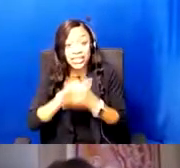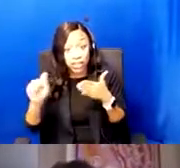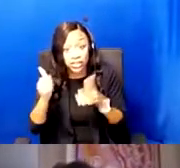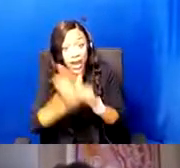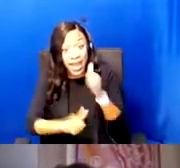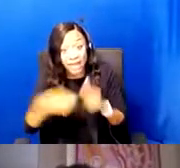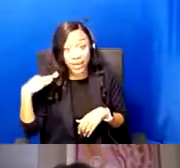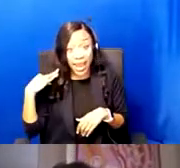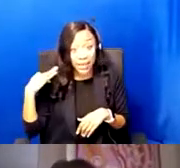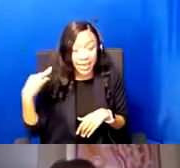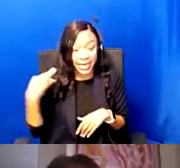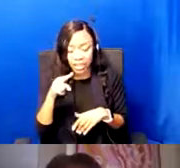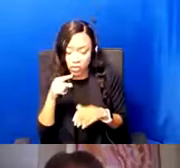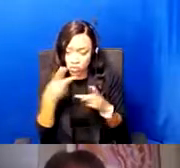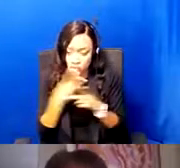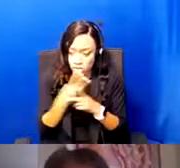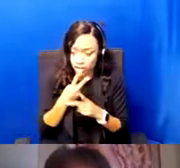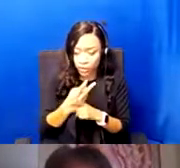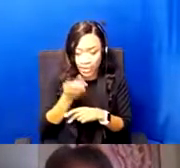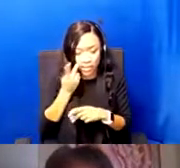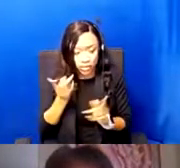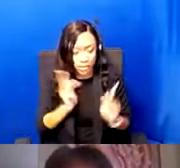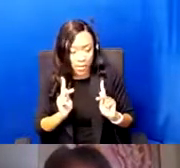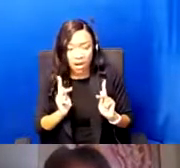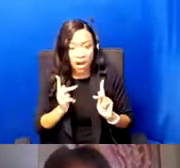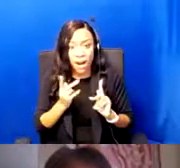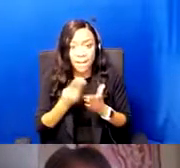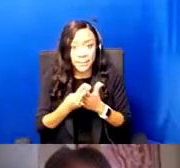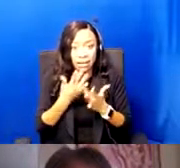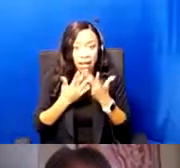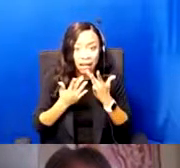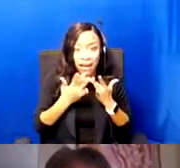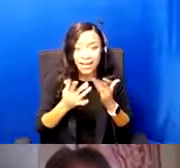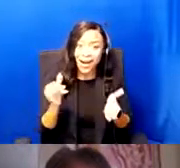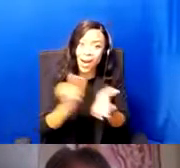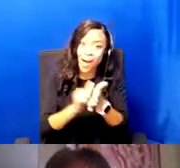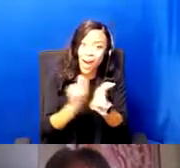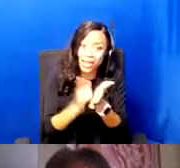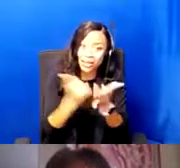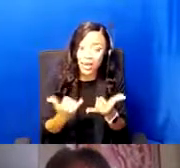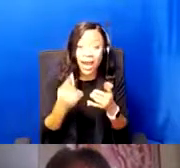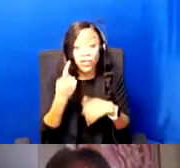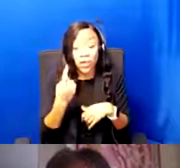it's going to make it really impossible. And the only way this is going to succeed is number one is transparency with the artists